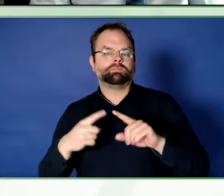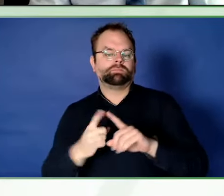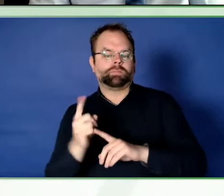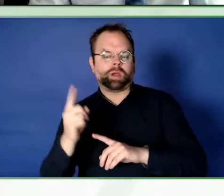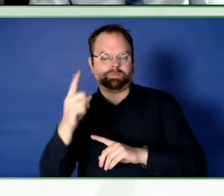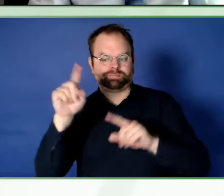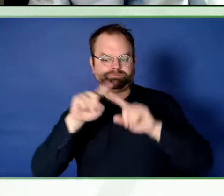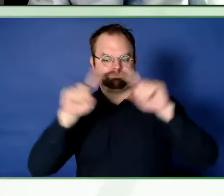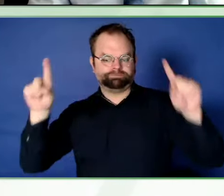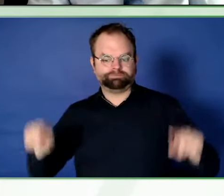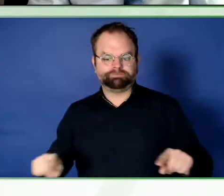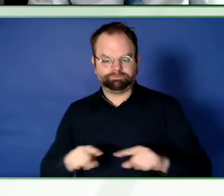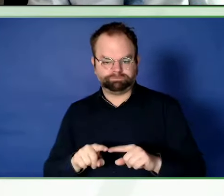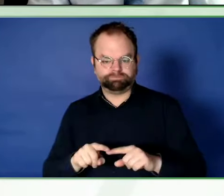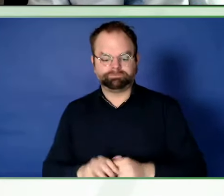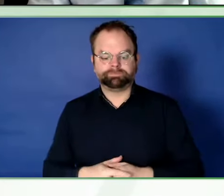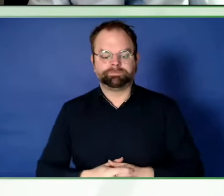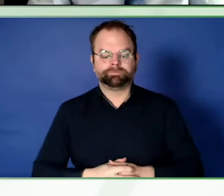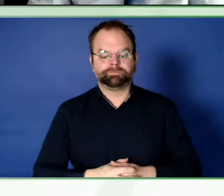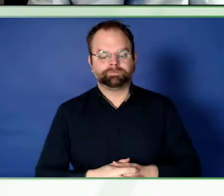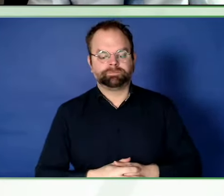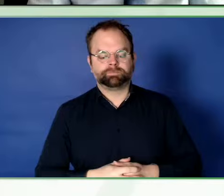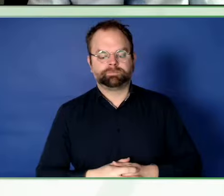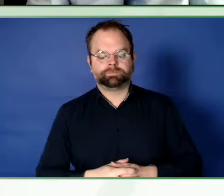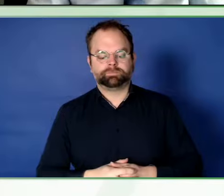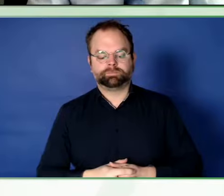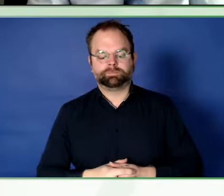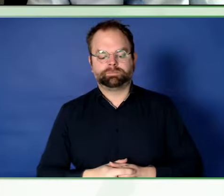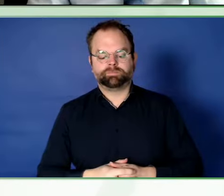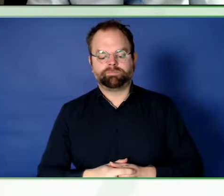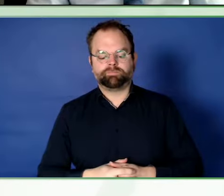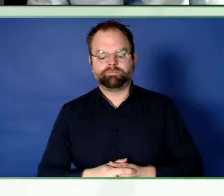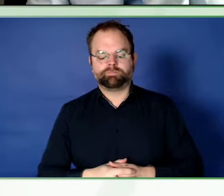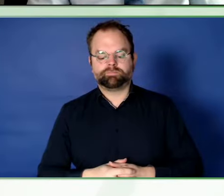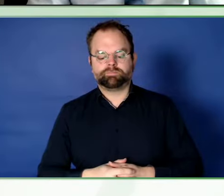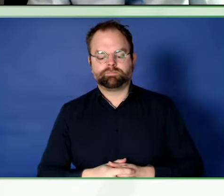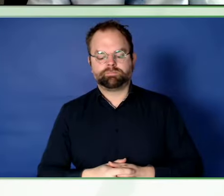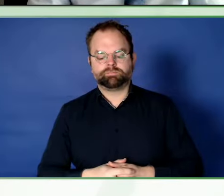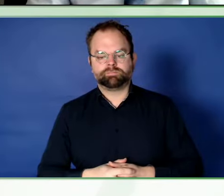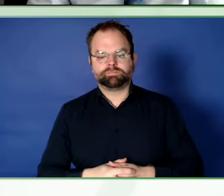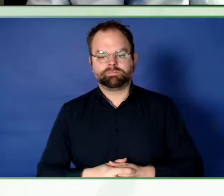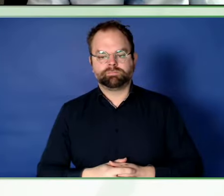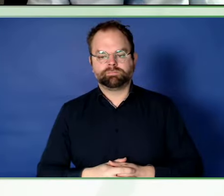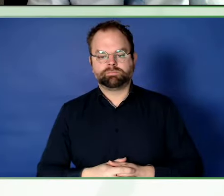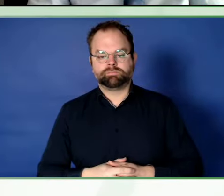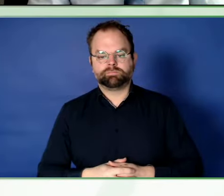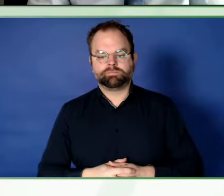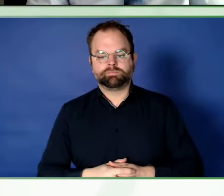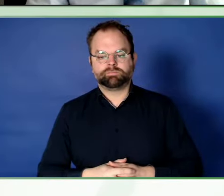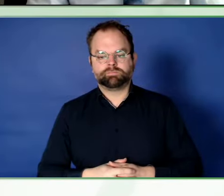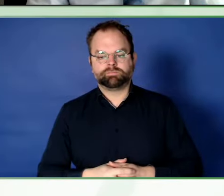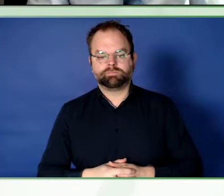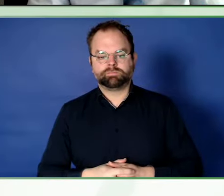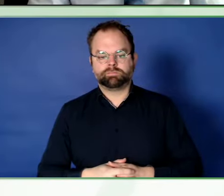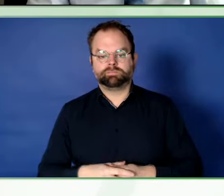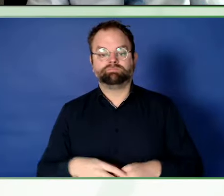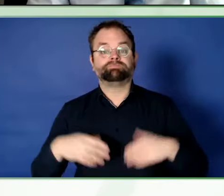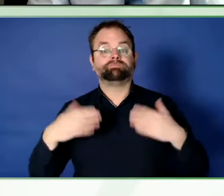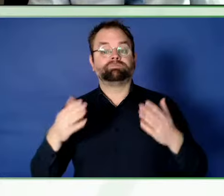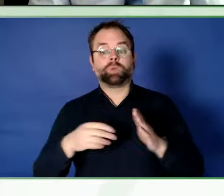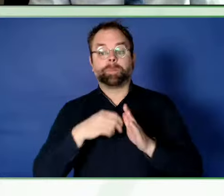map, provided by Teheran municipality, the people can explore, to see the accessible